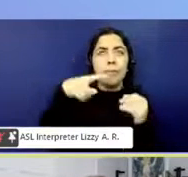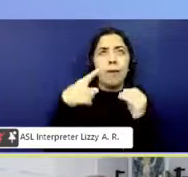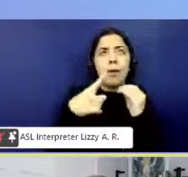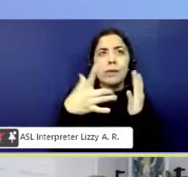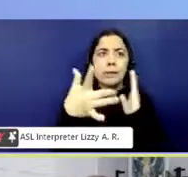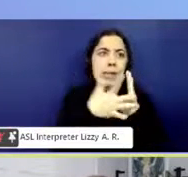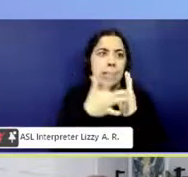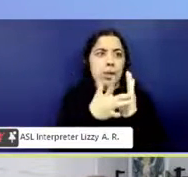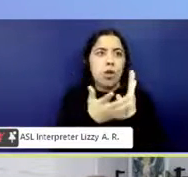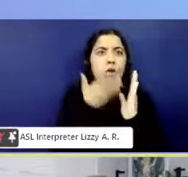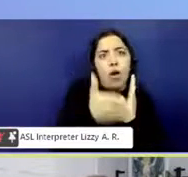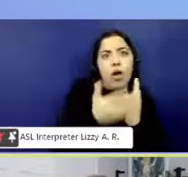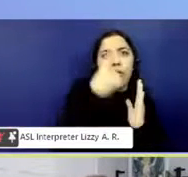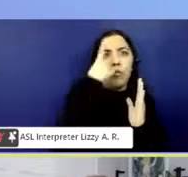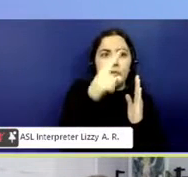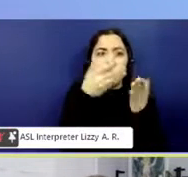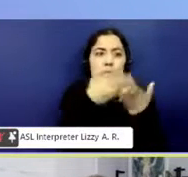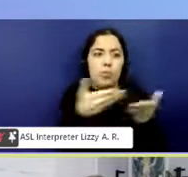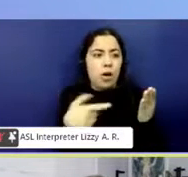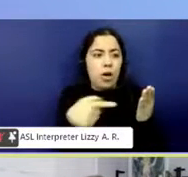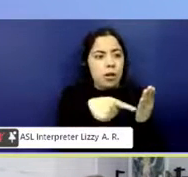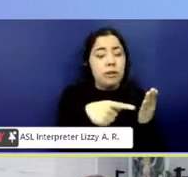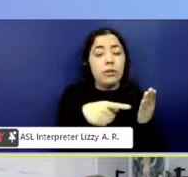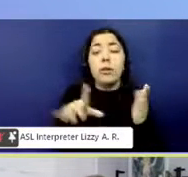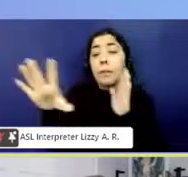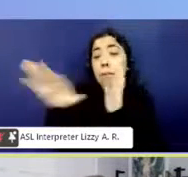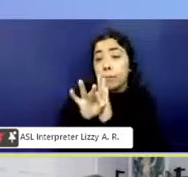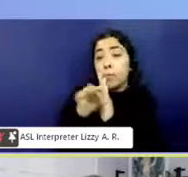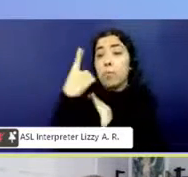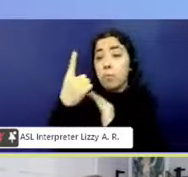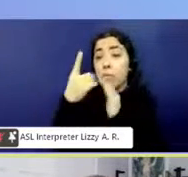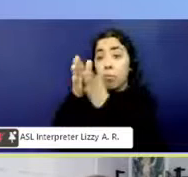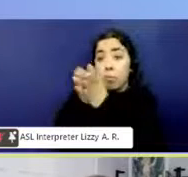we can start looking for mismatches that prevent someone from achieving it